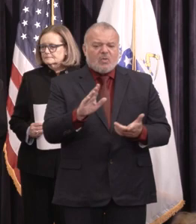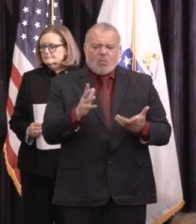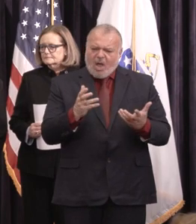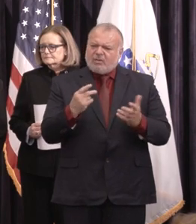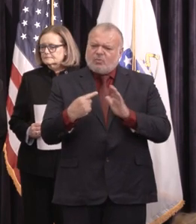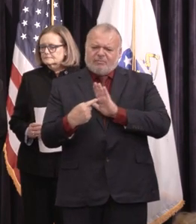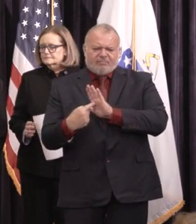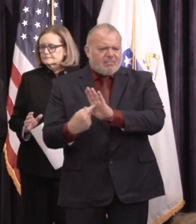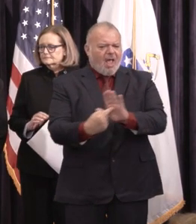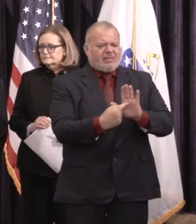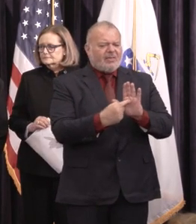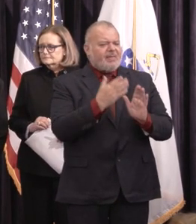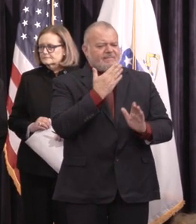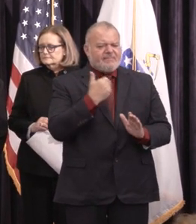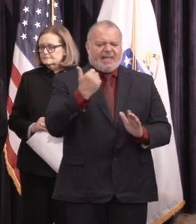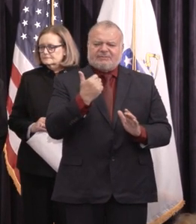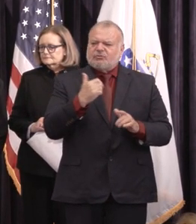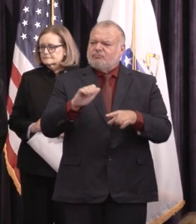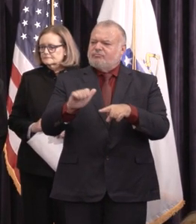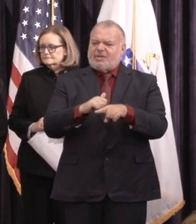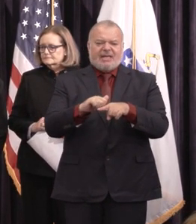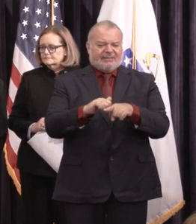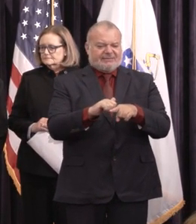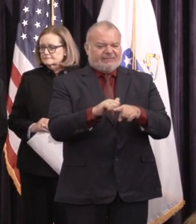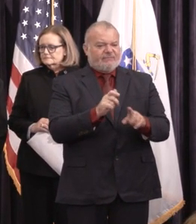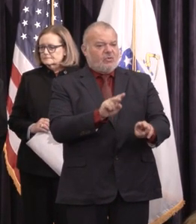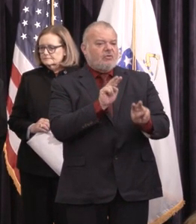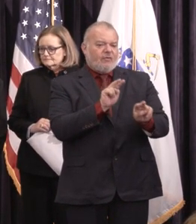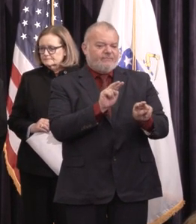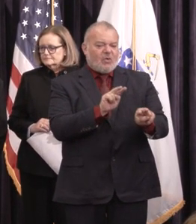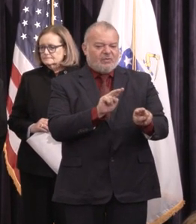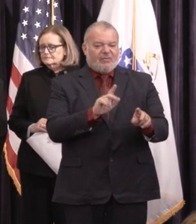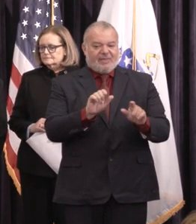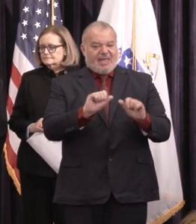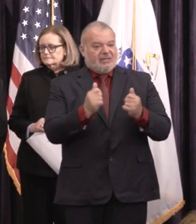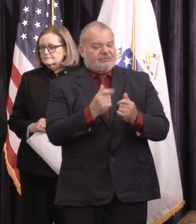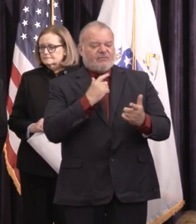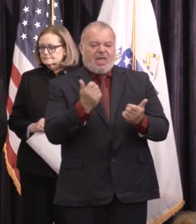we are looking forward to do everything we can to make Massachusetts state government the most